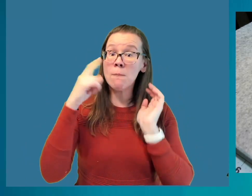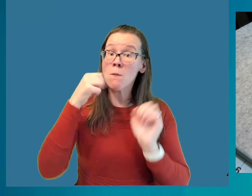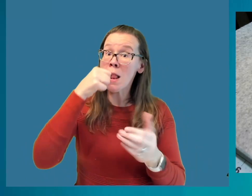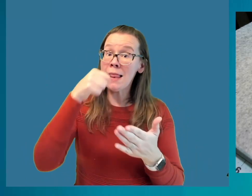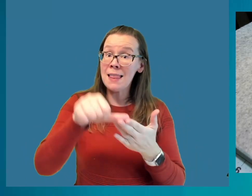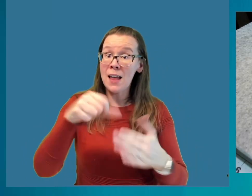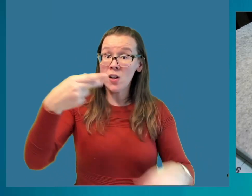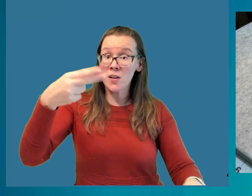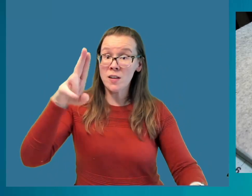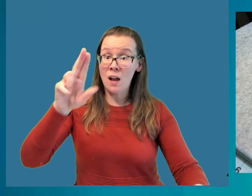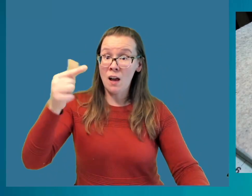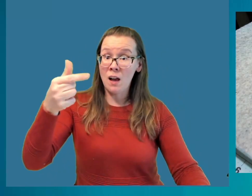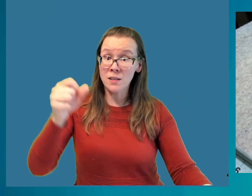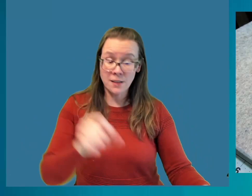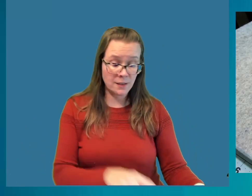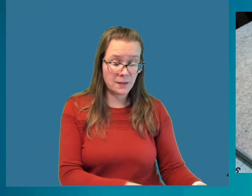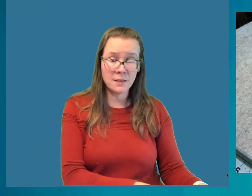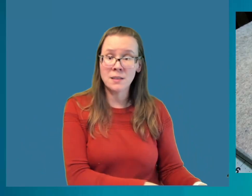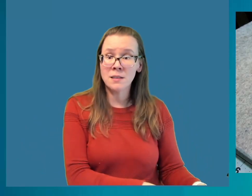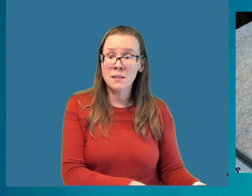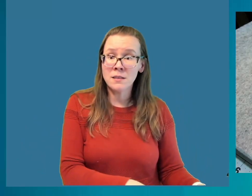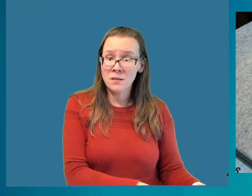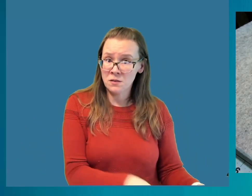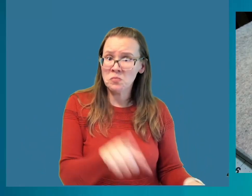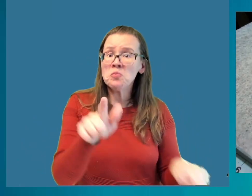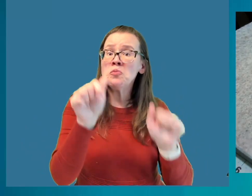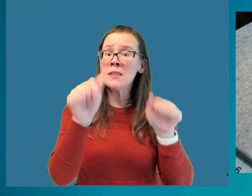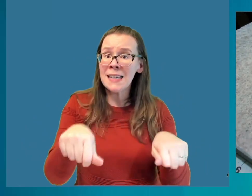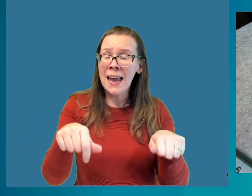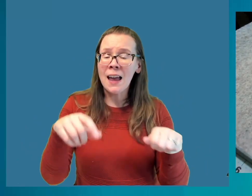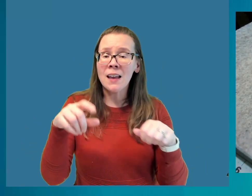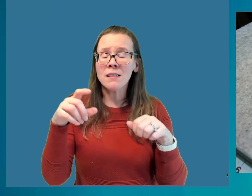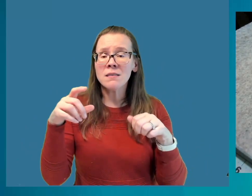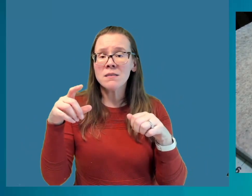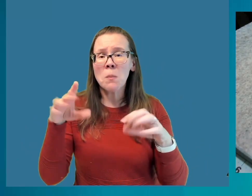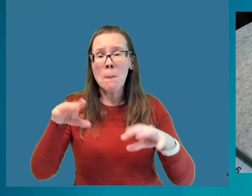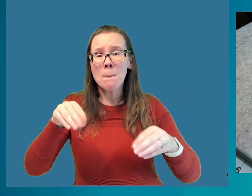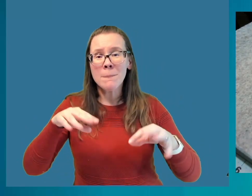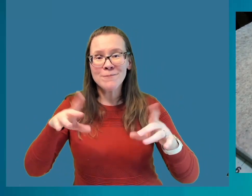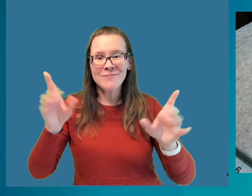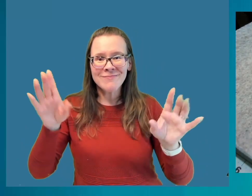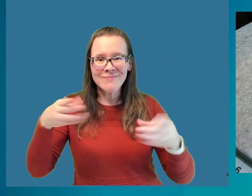kinds of things. Um even, like, on around the edges you could use more traditional machine